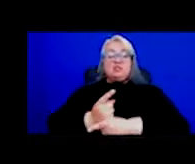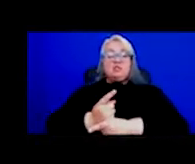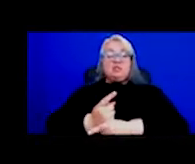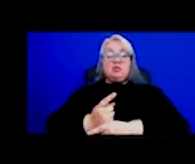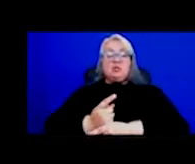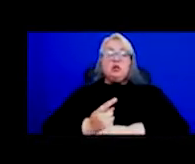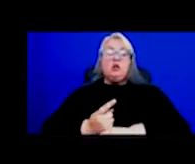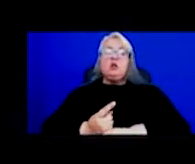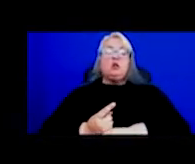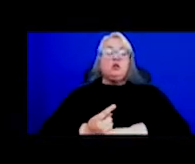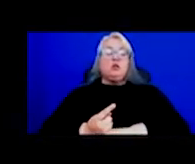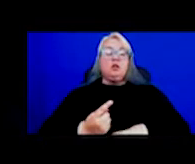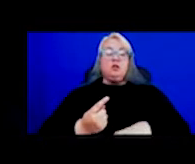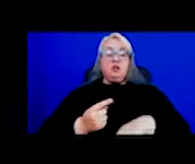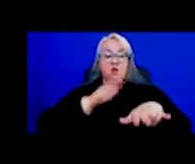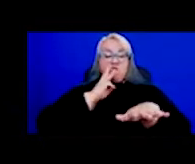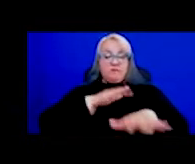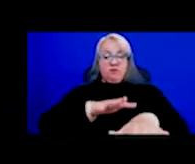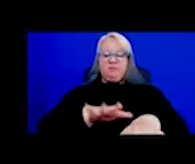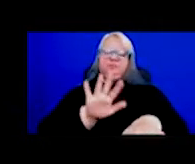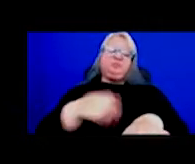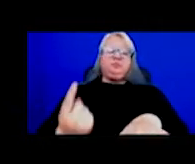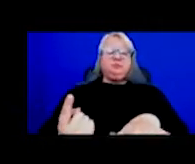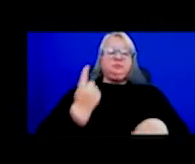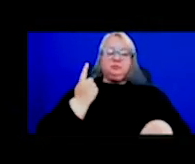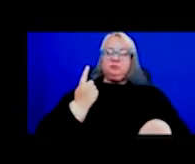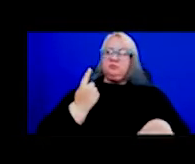the other two get angry with her and say, "Where are you going?! Why aren't you helping us?!"